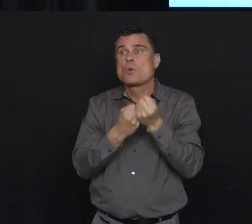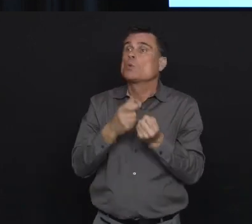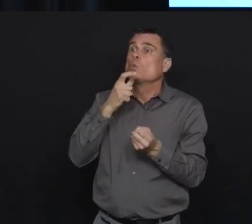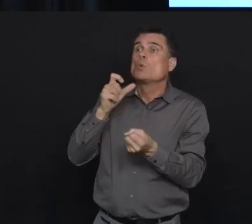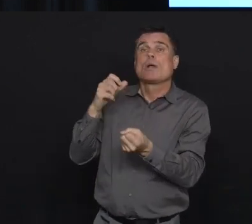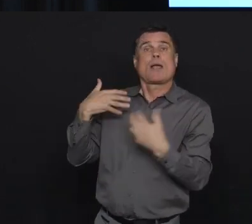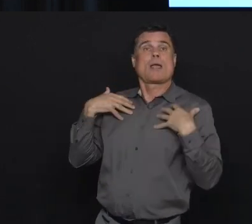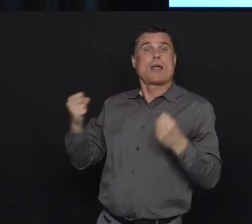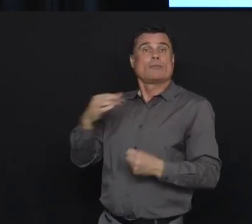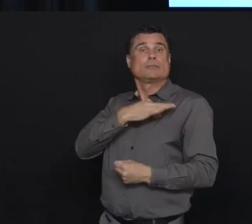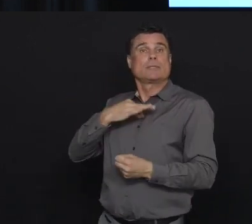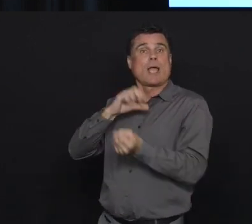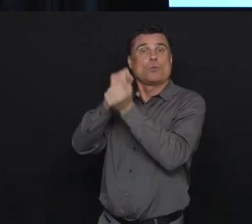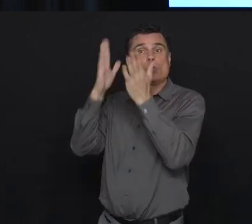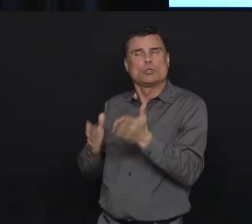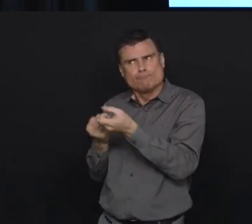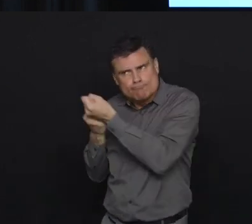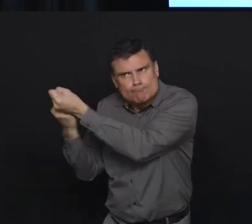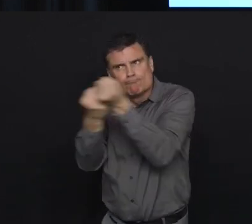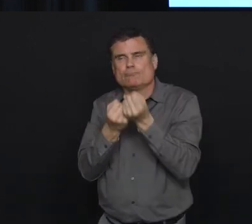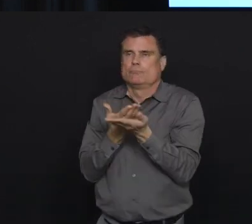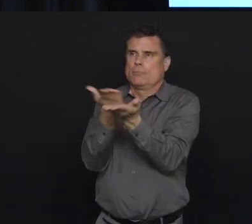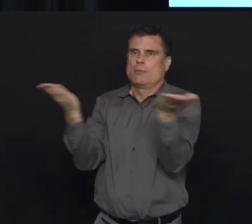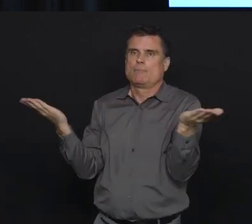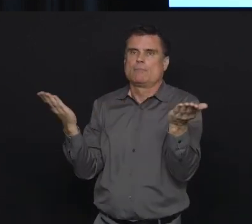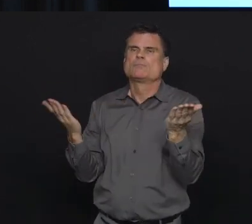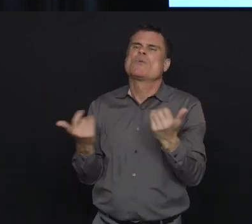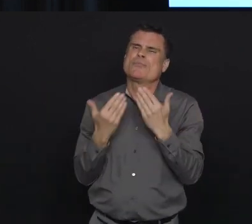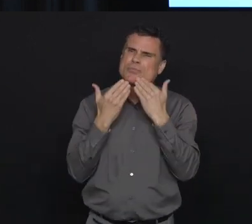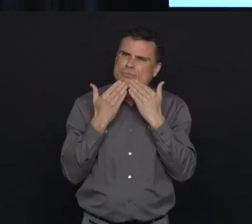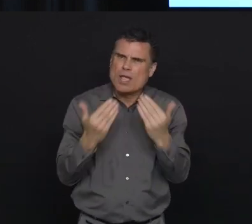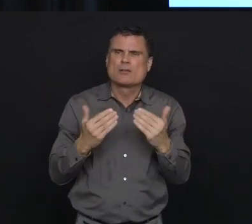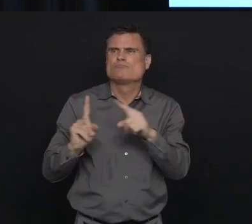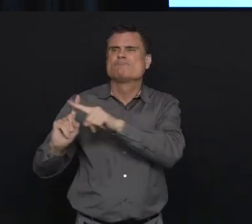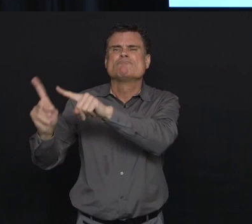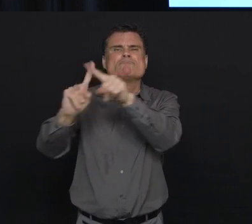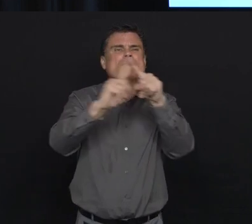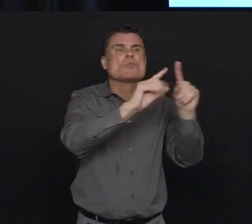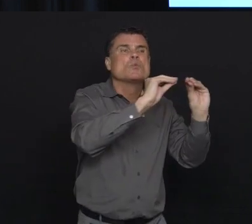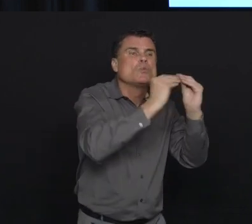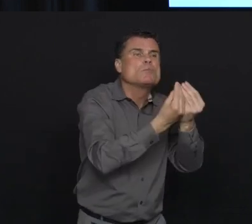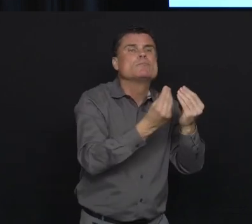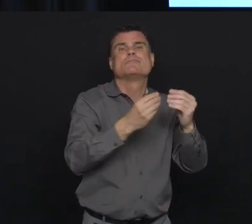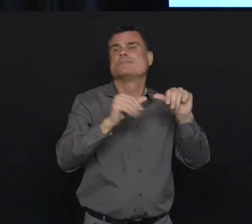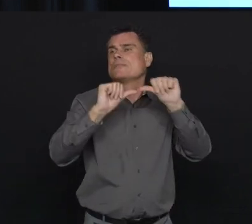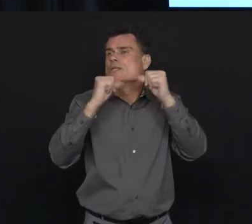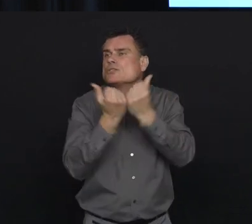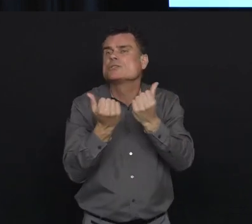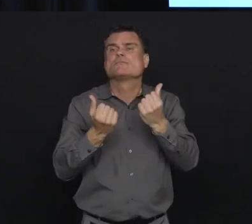representatives of unions for their work in support and commitment.